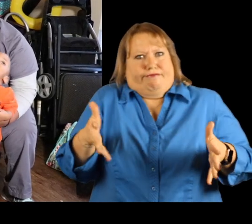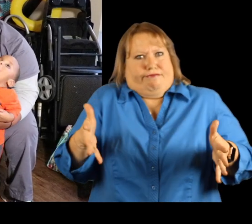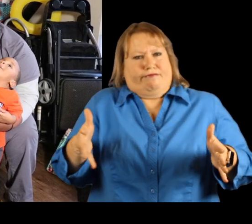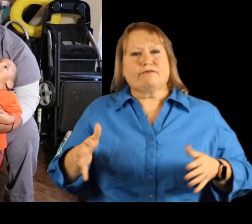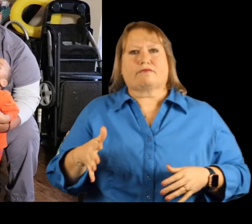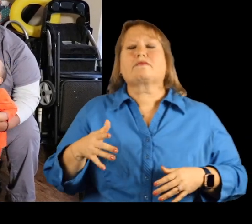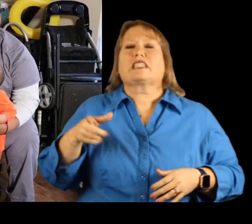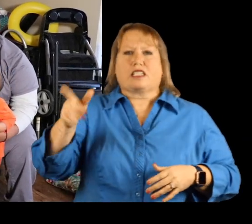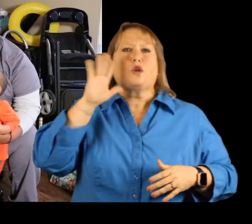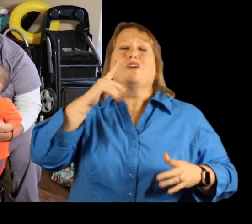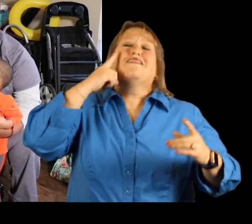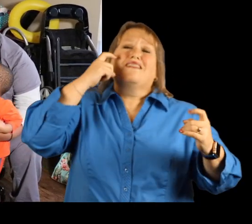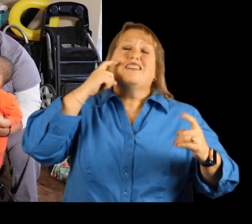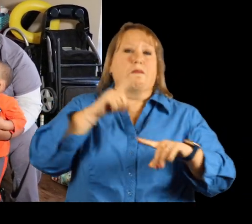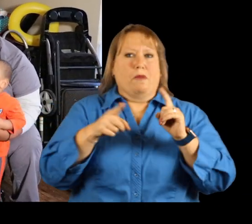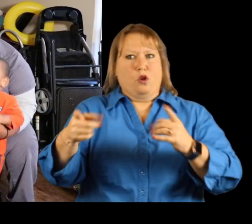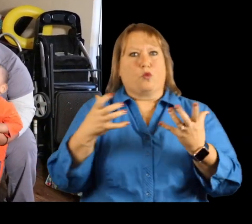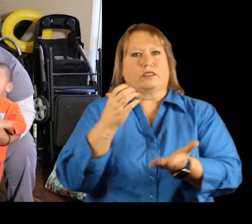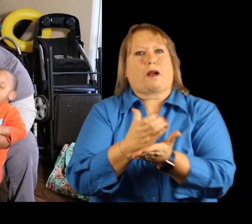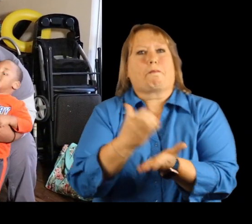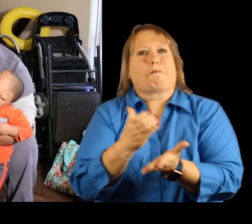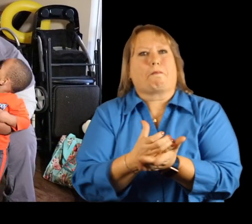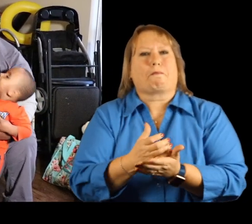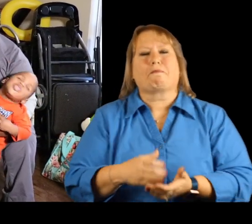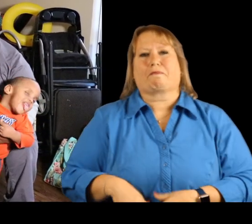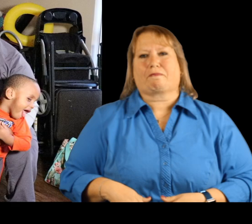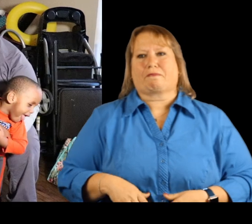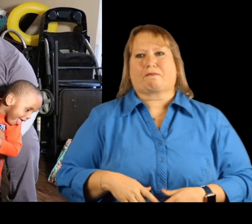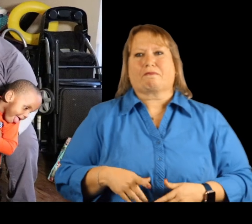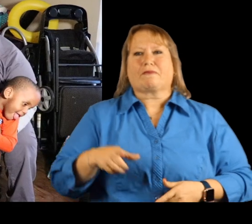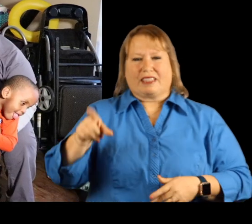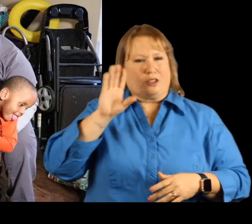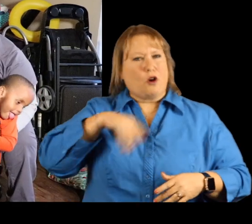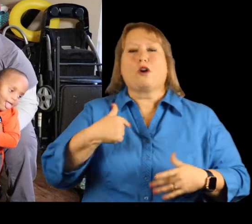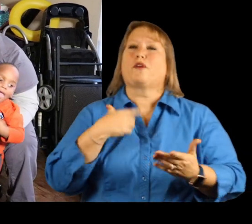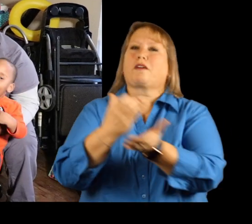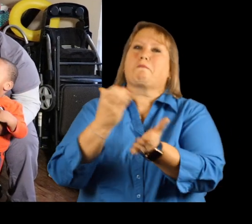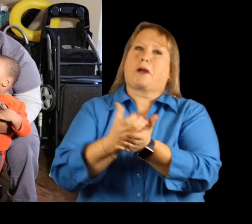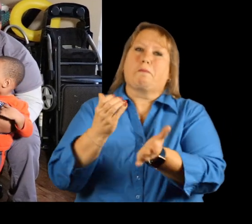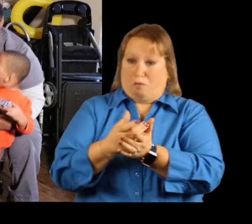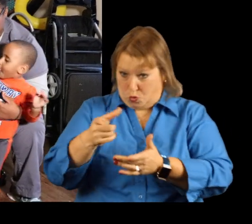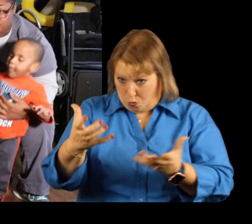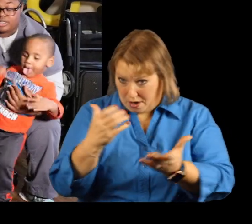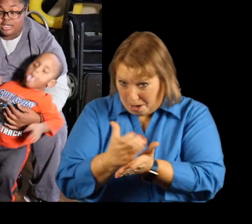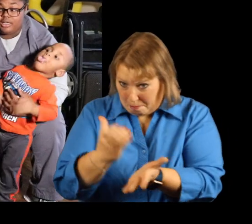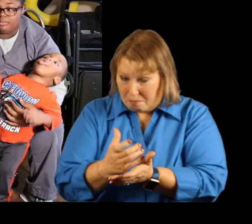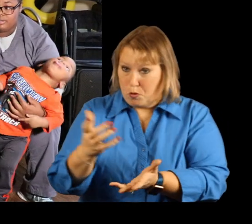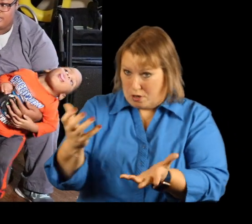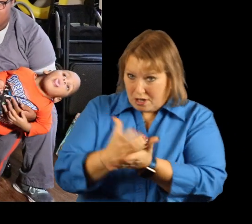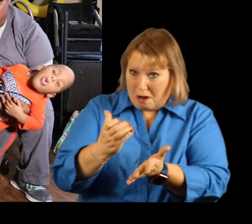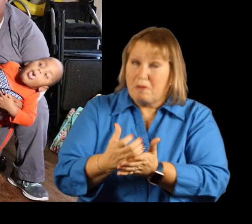Yeah, cuz he will do that when he wants his cup. But I'm like "Cayden, say cup. You want your cup-cup?"